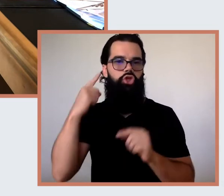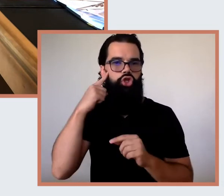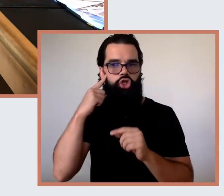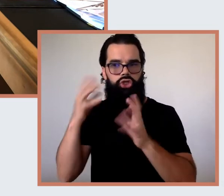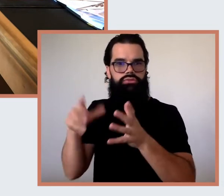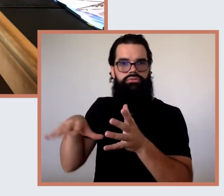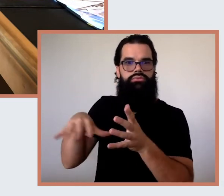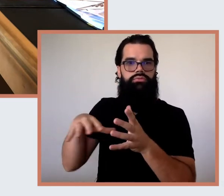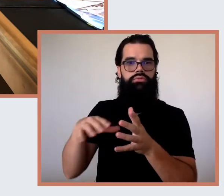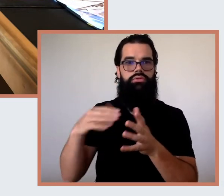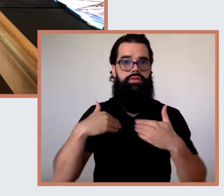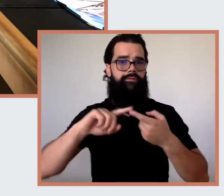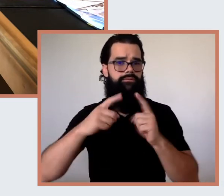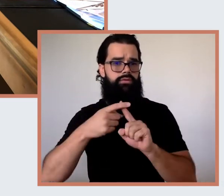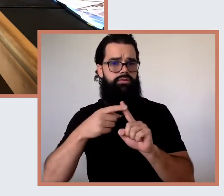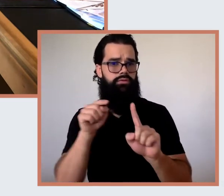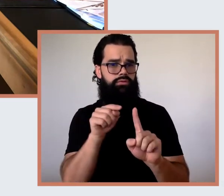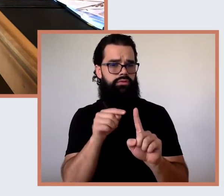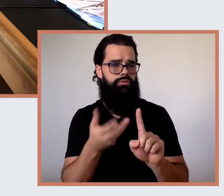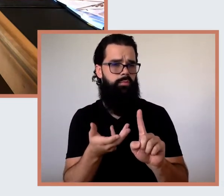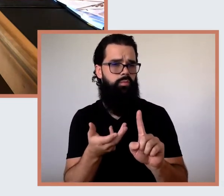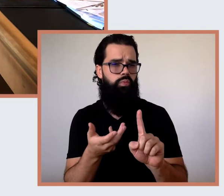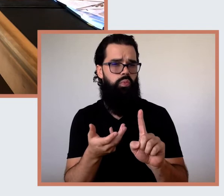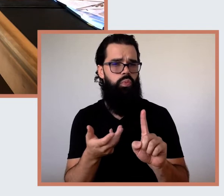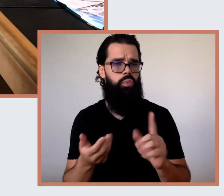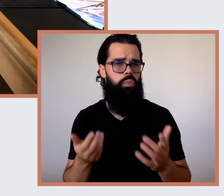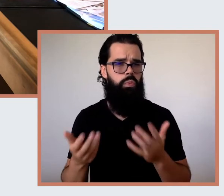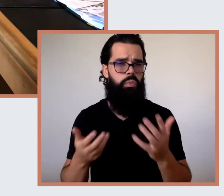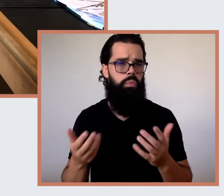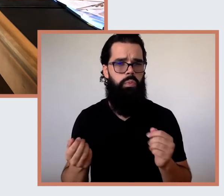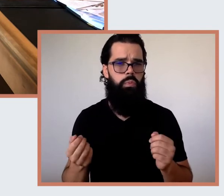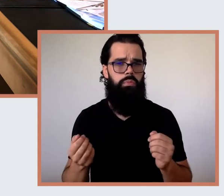with people in it who can't hear. If you just have a friend